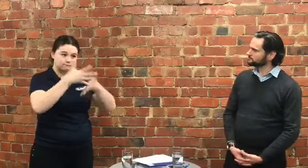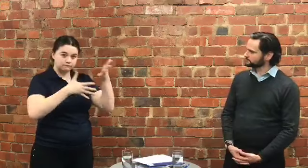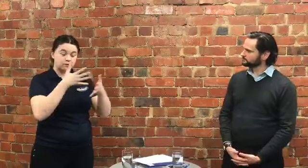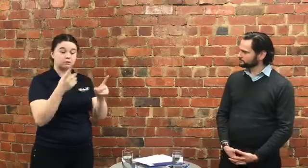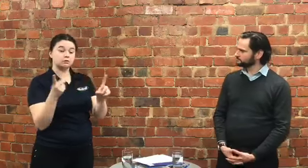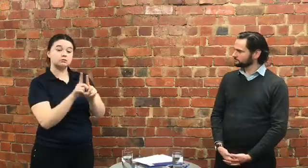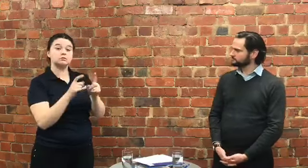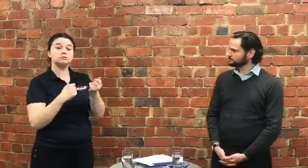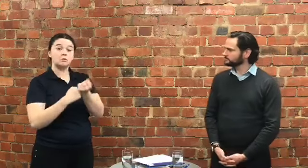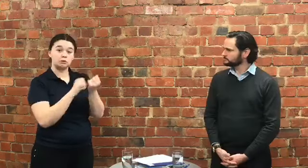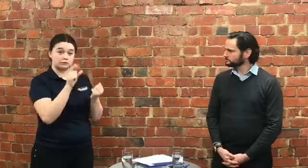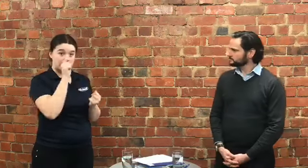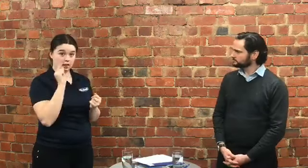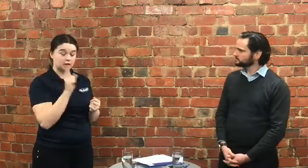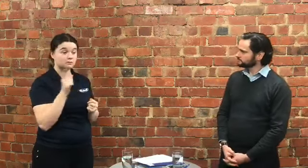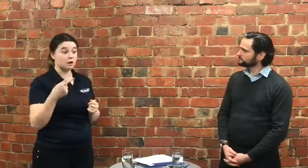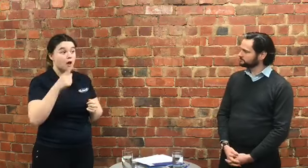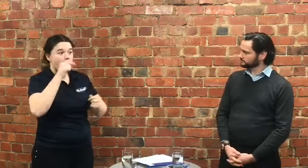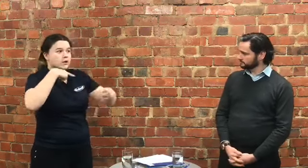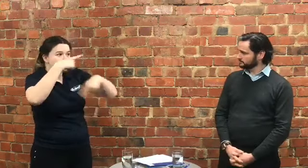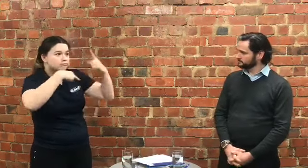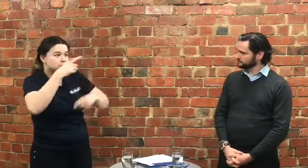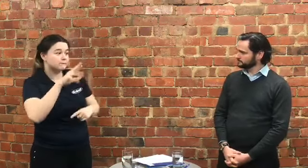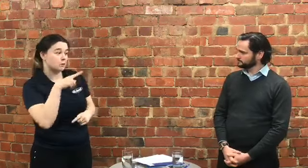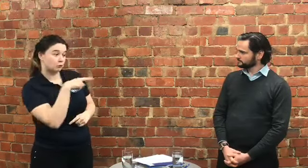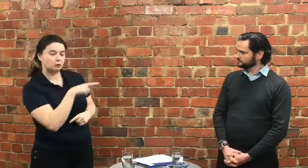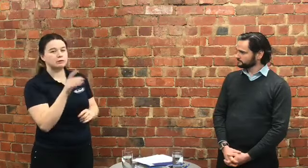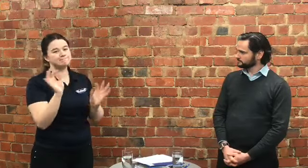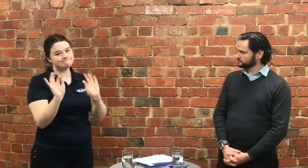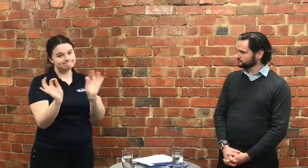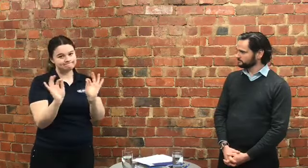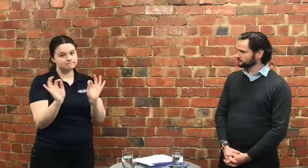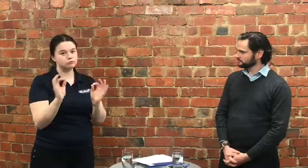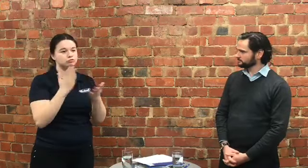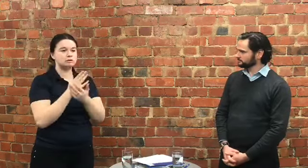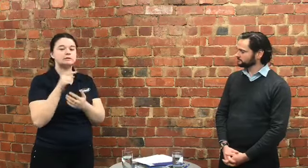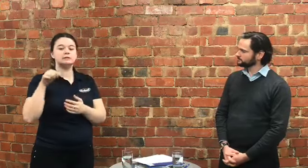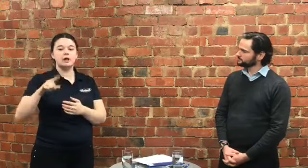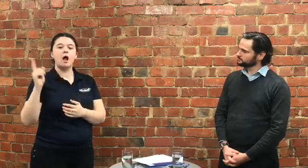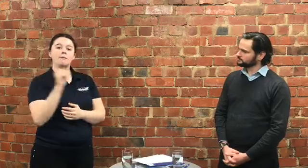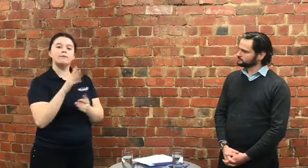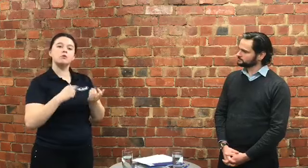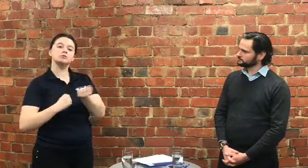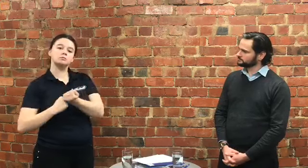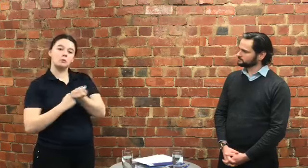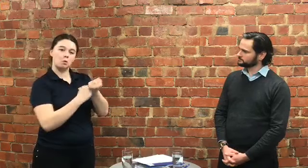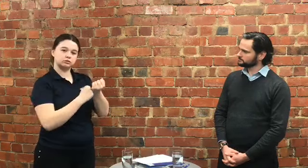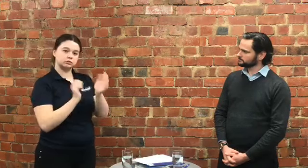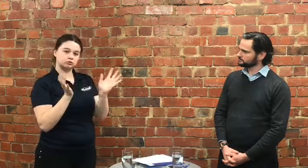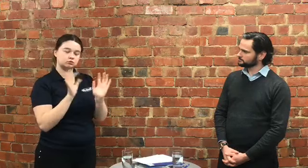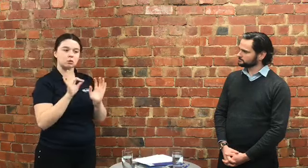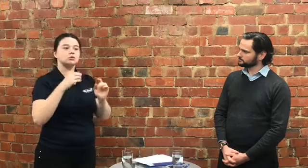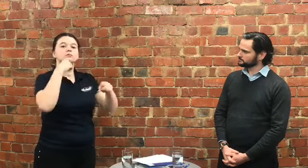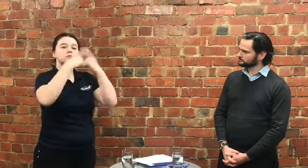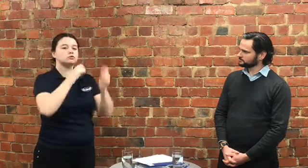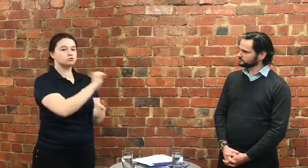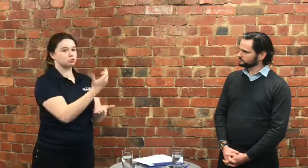and to tell your story to the planner. So, you can have a support worker there. Now, don't get me wrong, if you have a support worker there